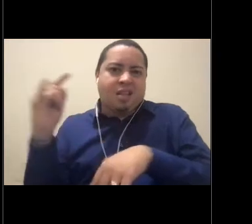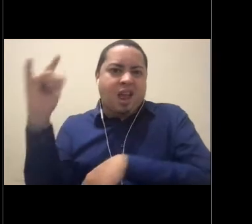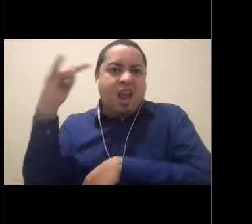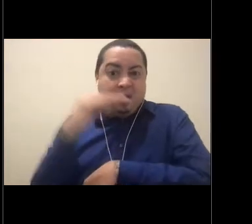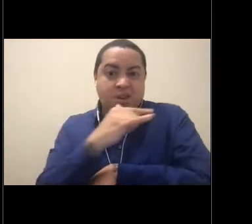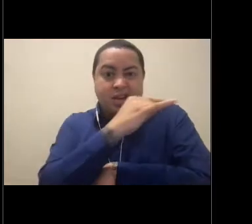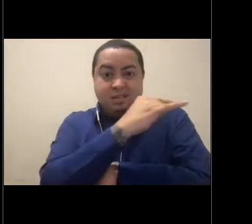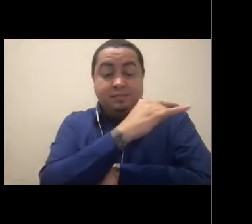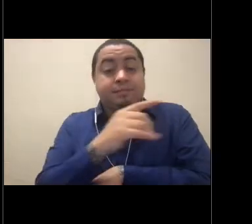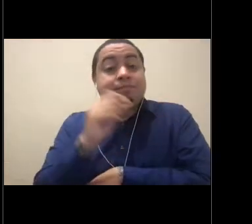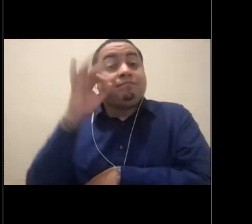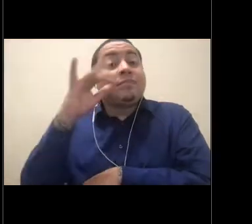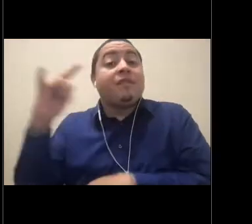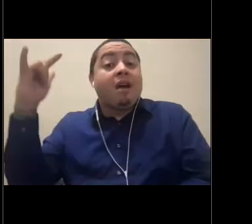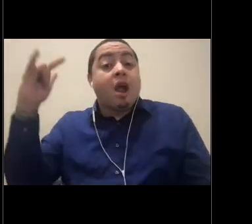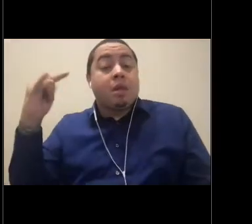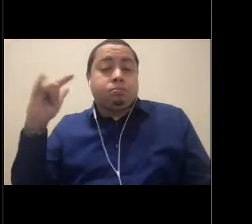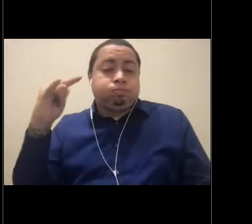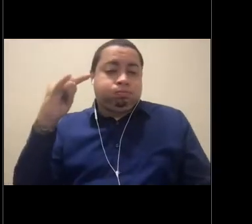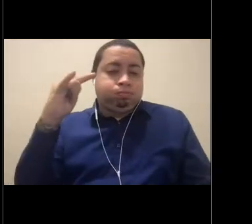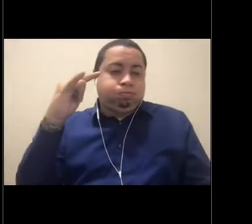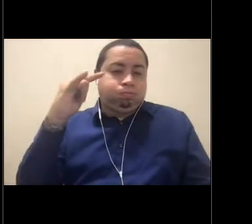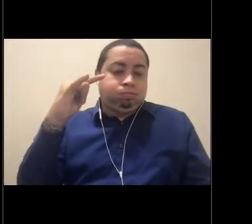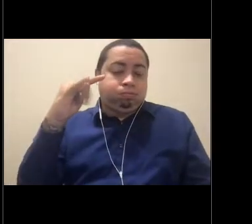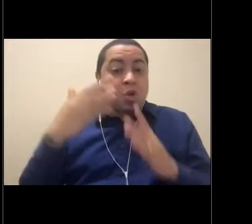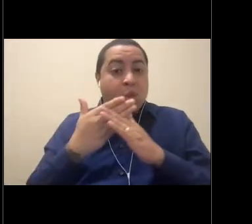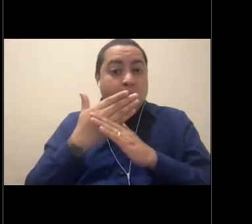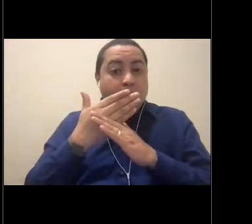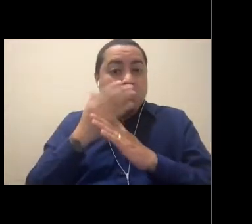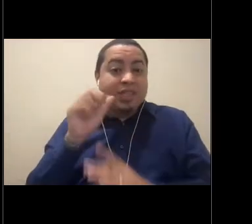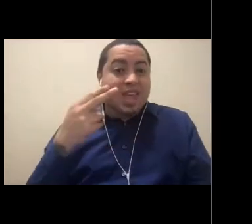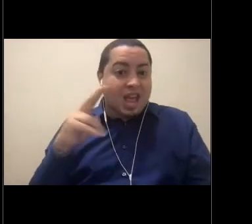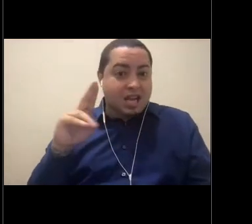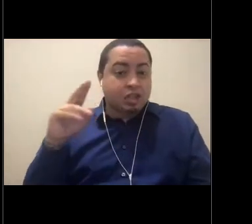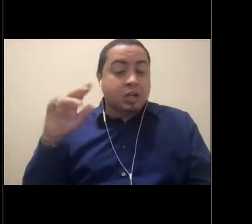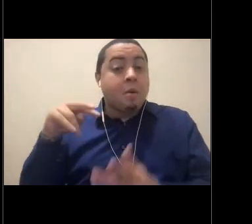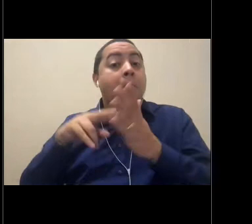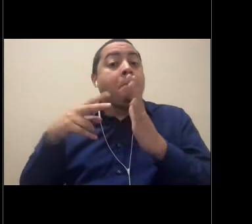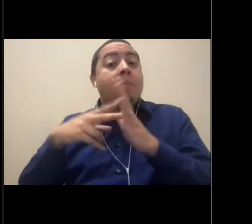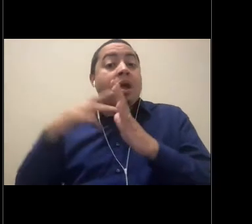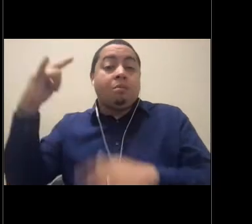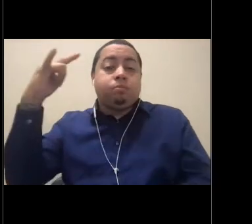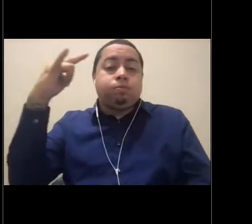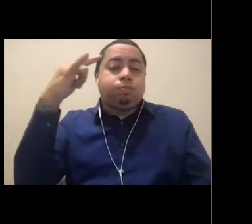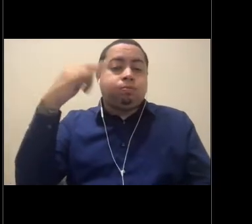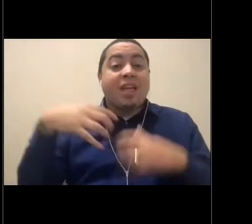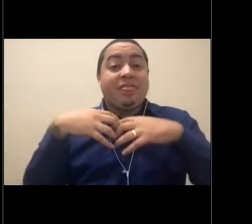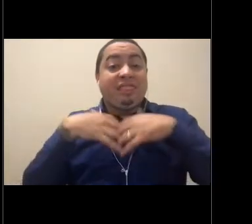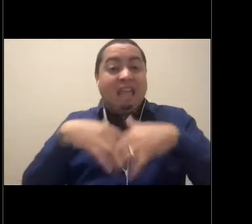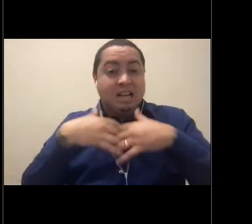a volcanic ash cloud it can cause the plane engines to fail completely. So that's pretty scary, right?